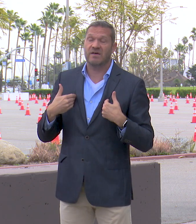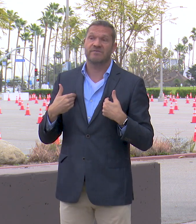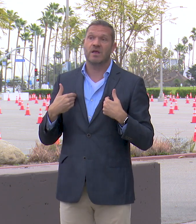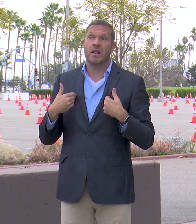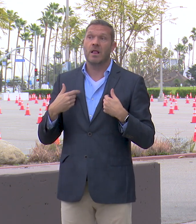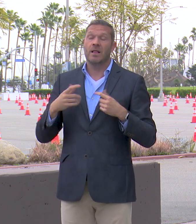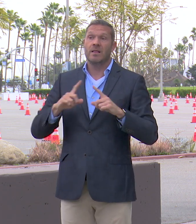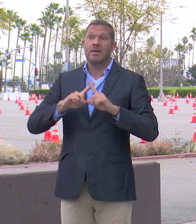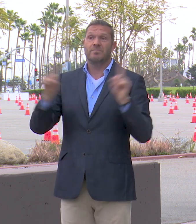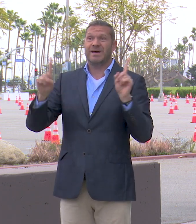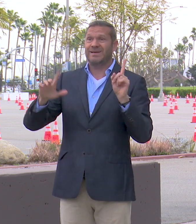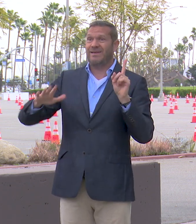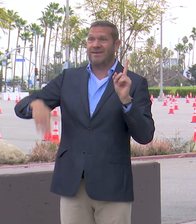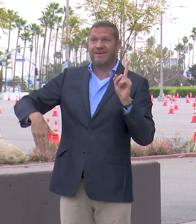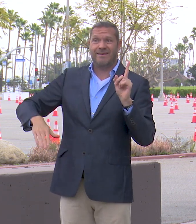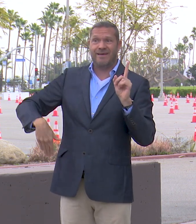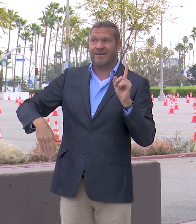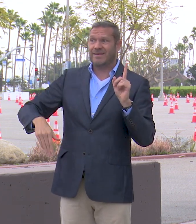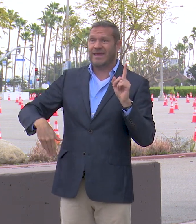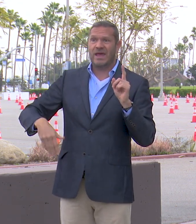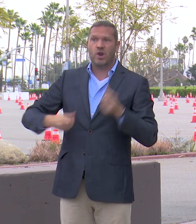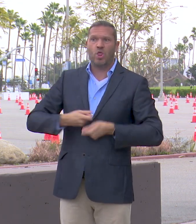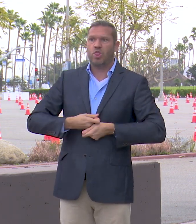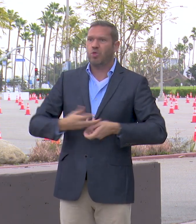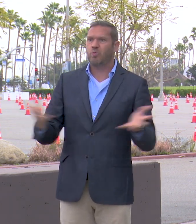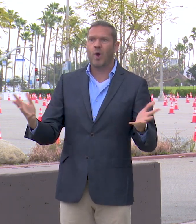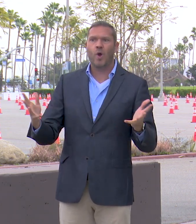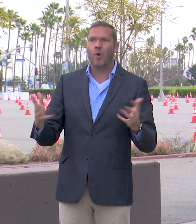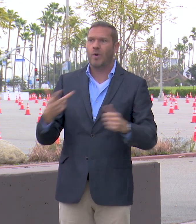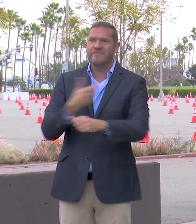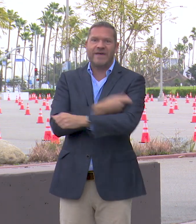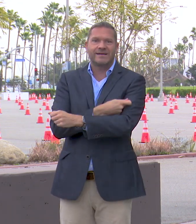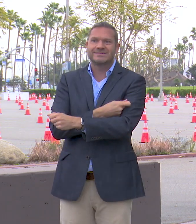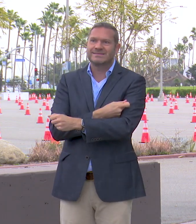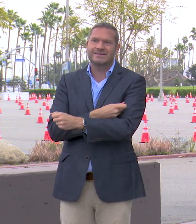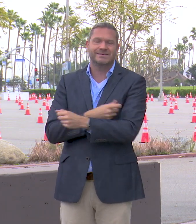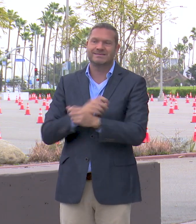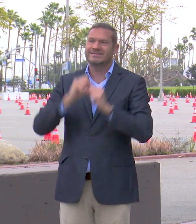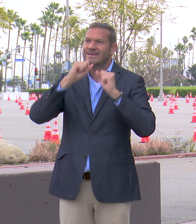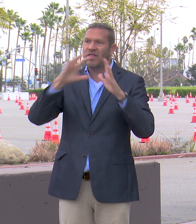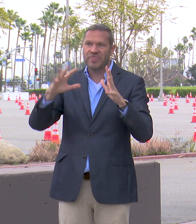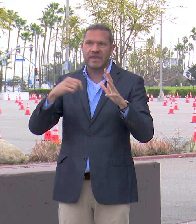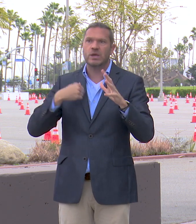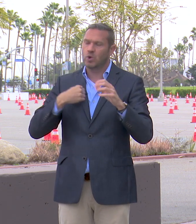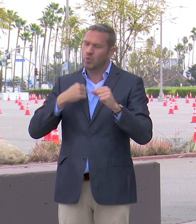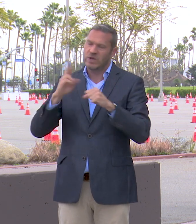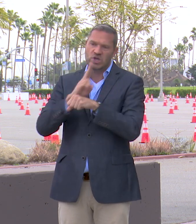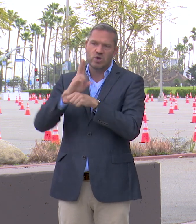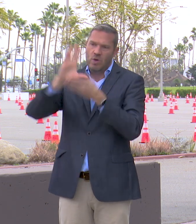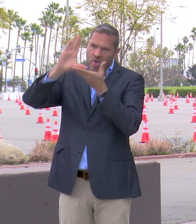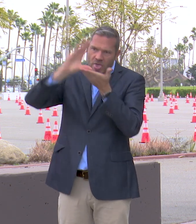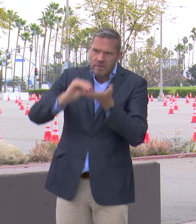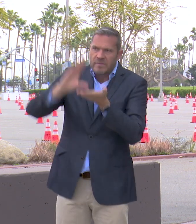to, to waste, you know throw away vaccines and so we are getting every vaccine that we